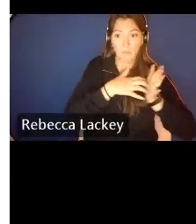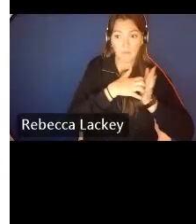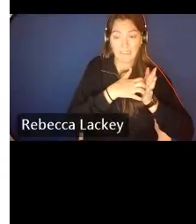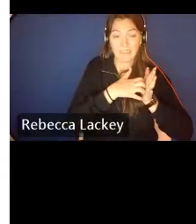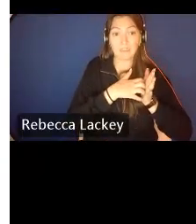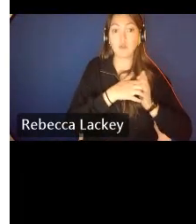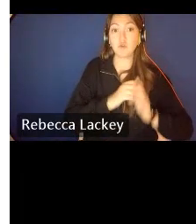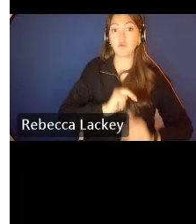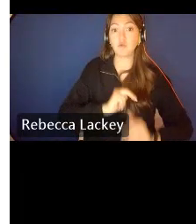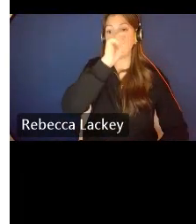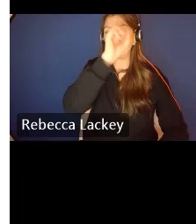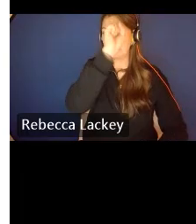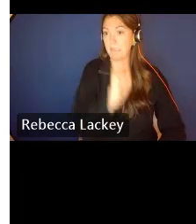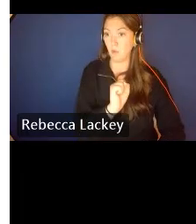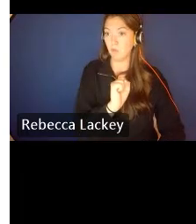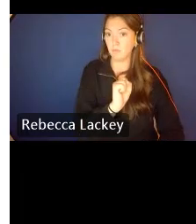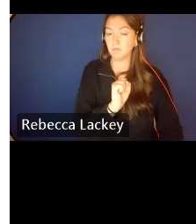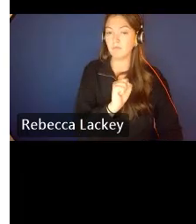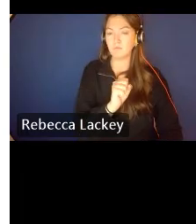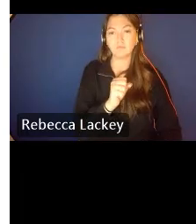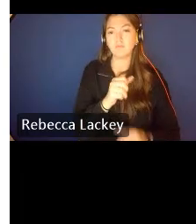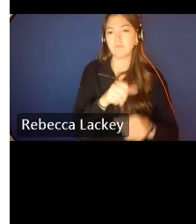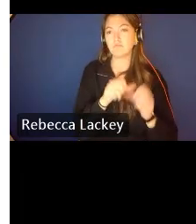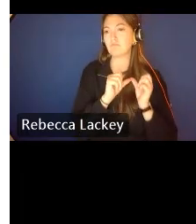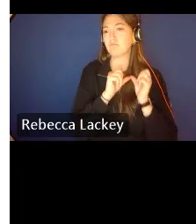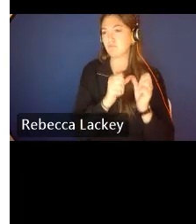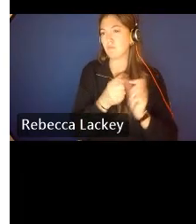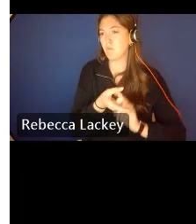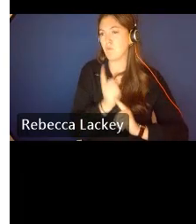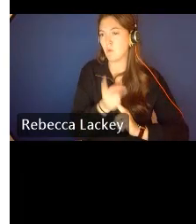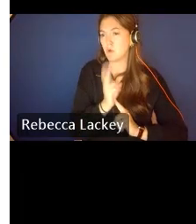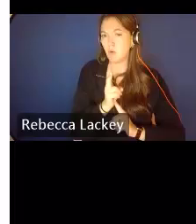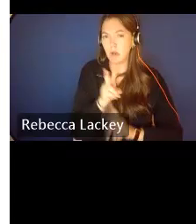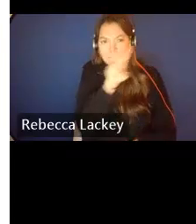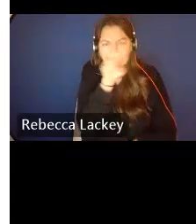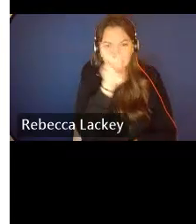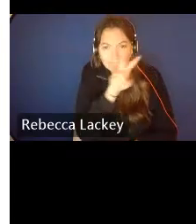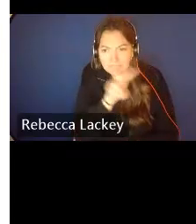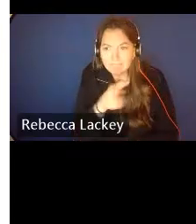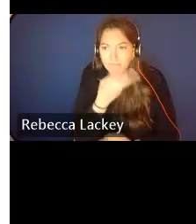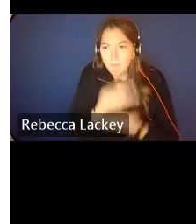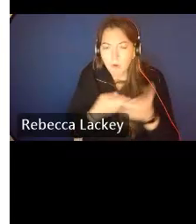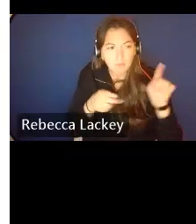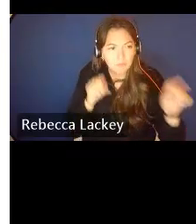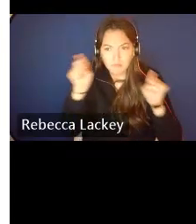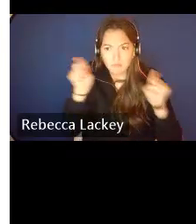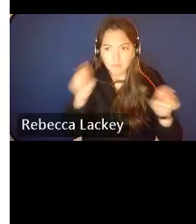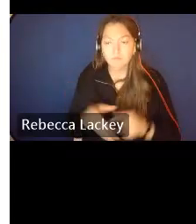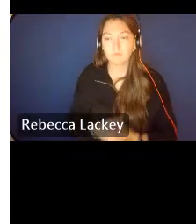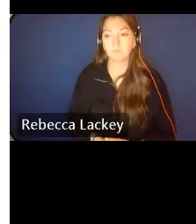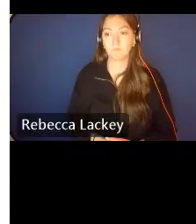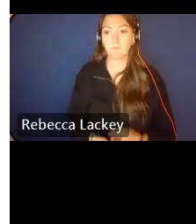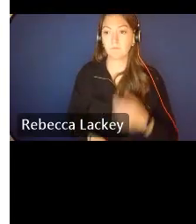south spans. We'll keep this up for a few seconds so you can get a look at both of these images.